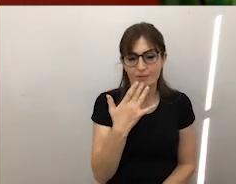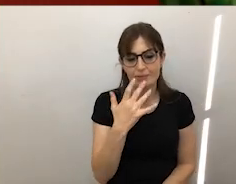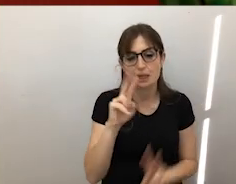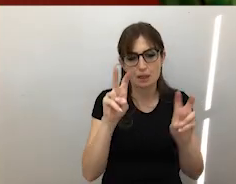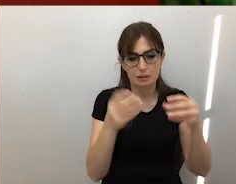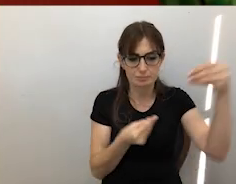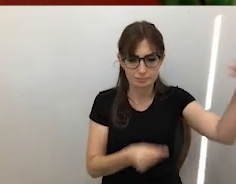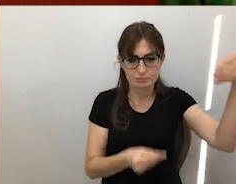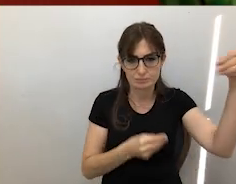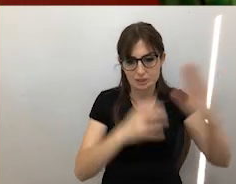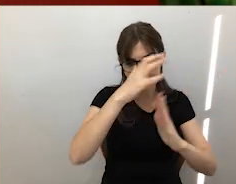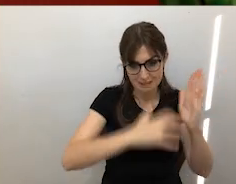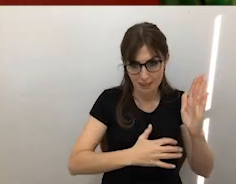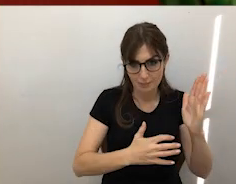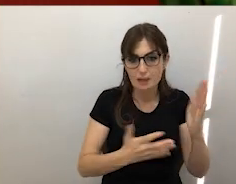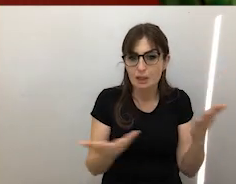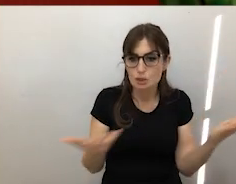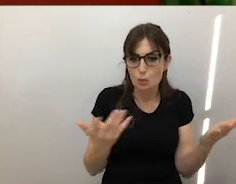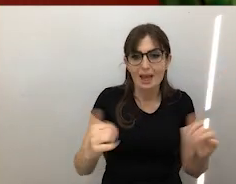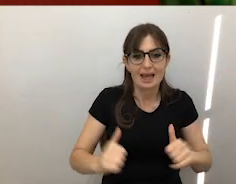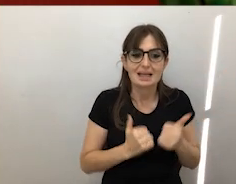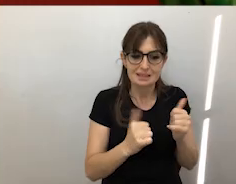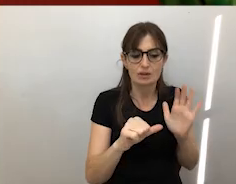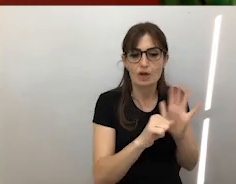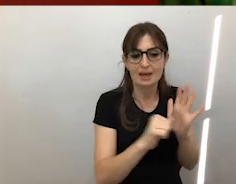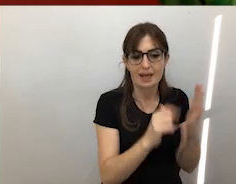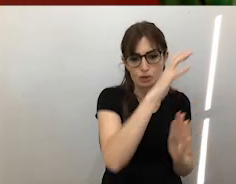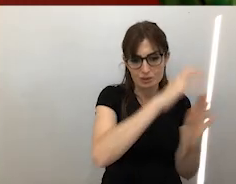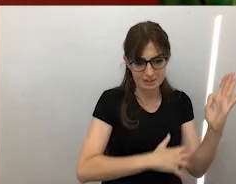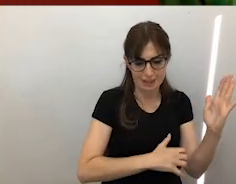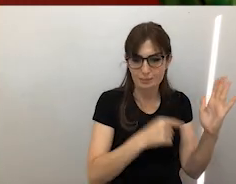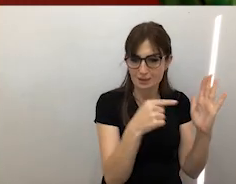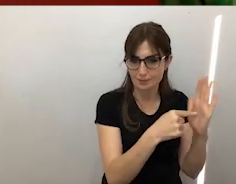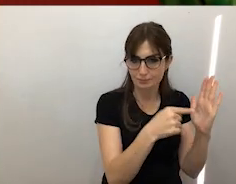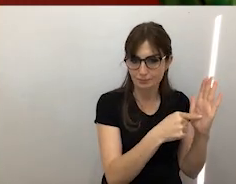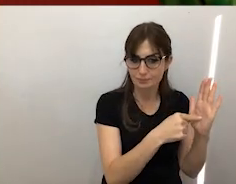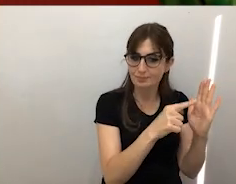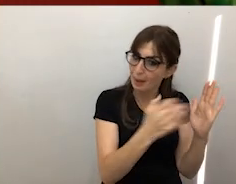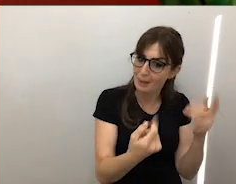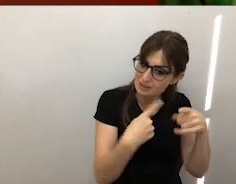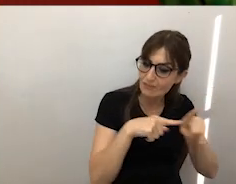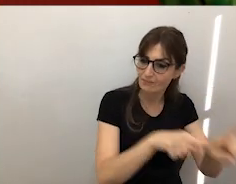referring to is in the financial statements format. The format of this income statement must follow the rules